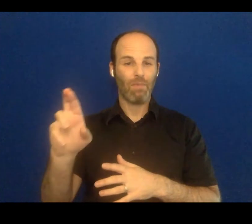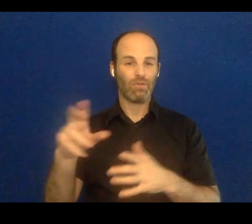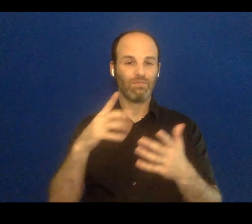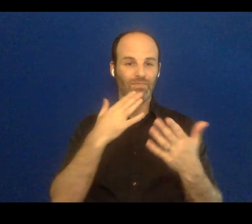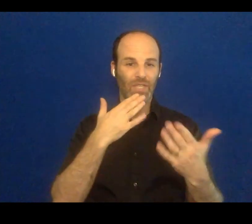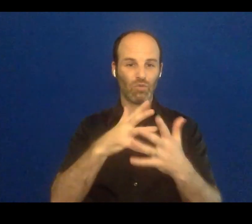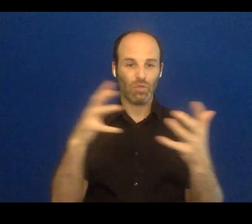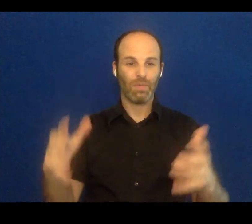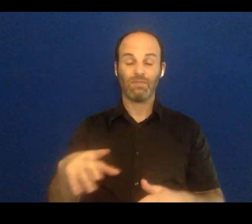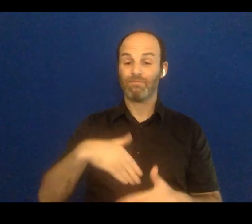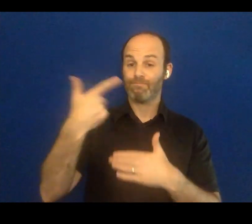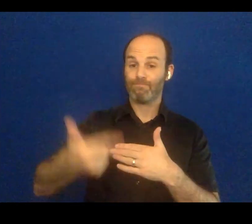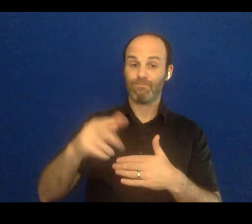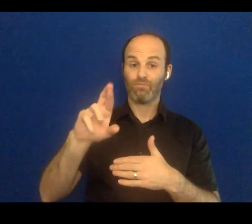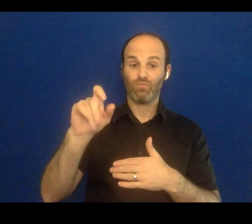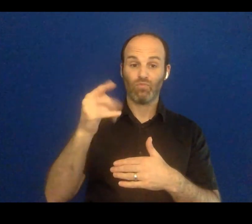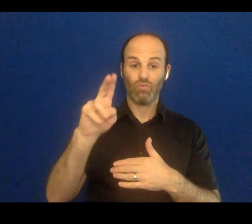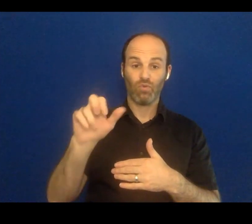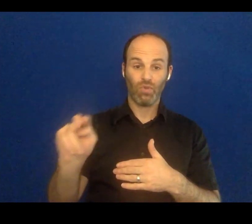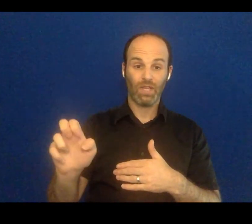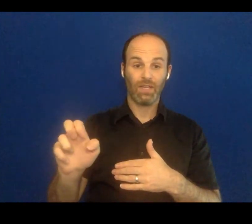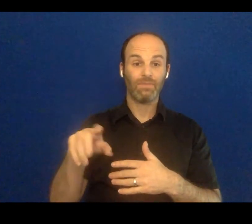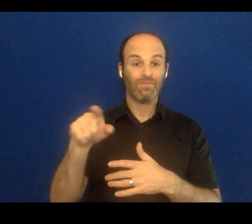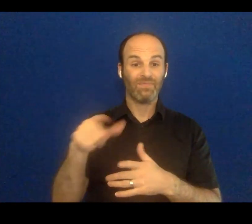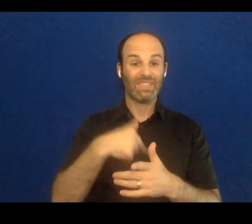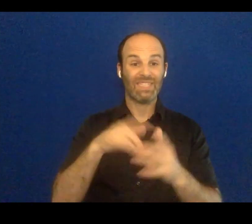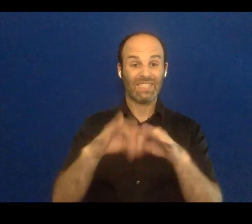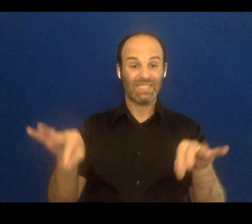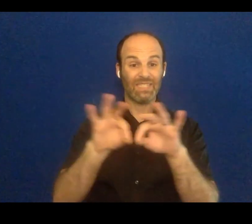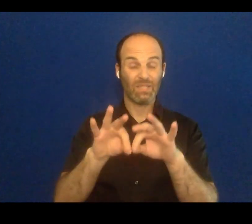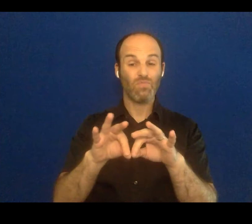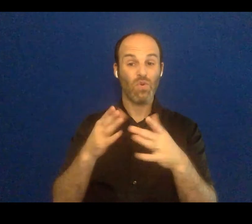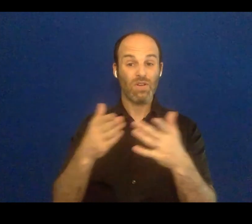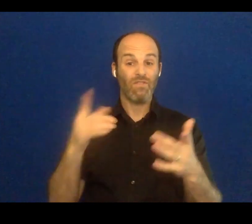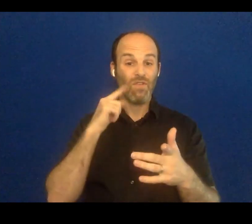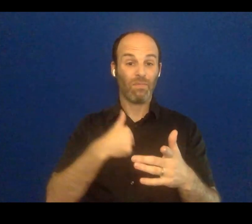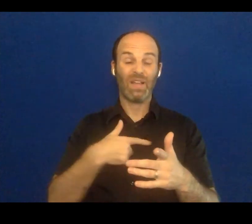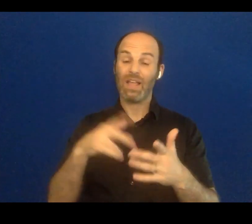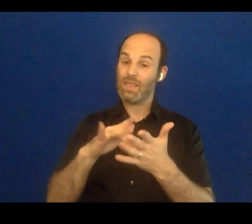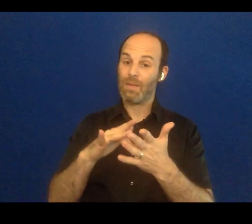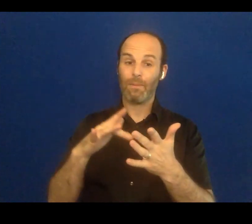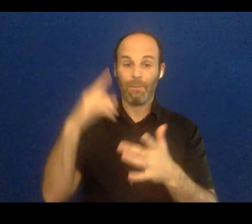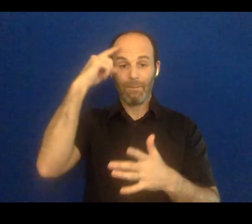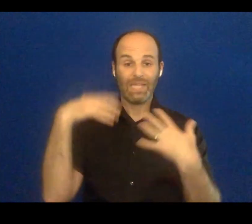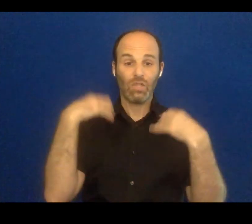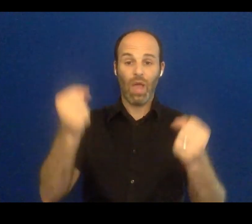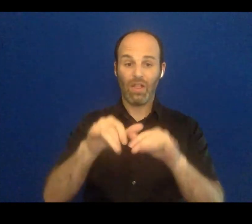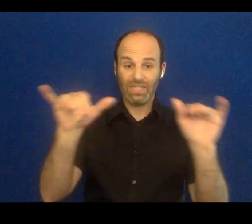THE MENTAL HEALTH SYSTEM